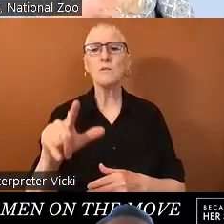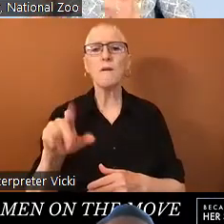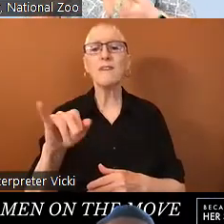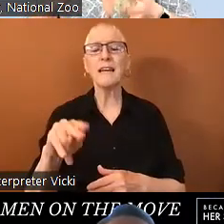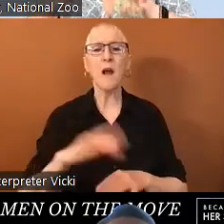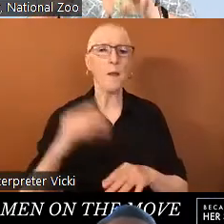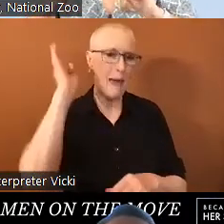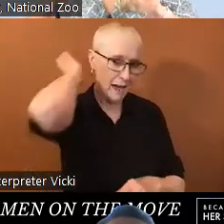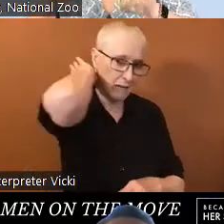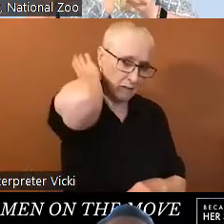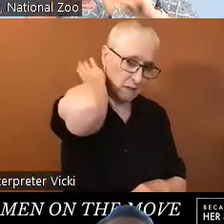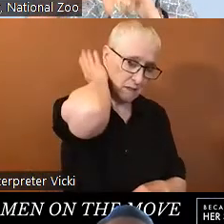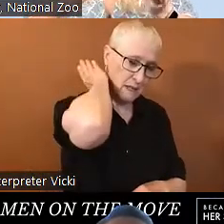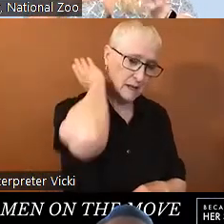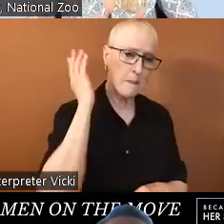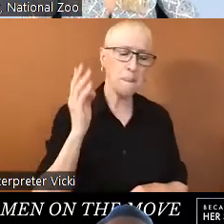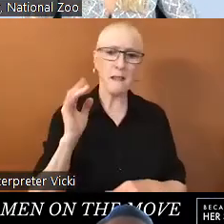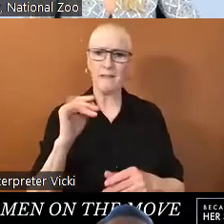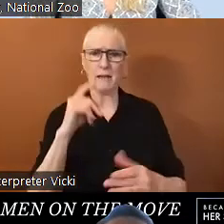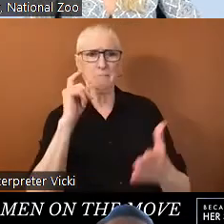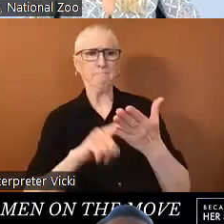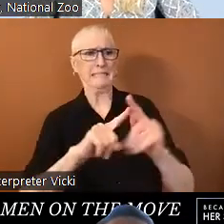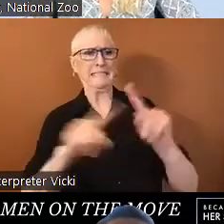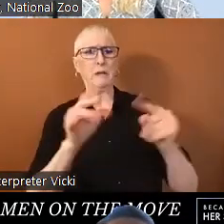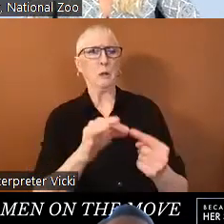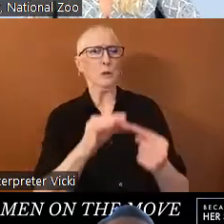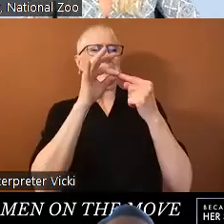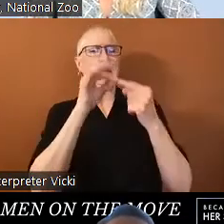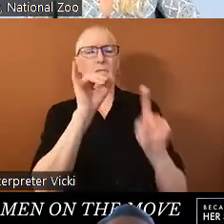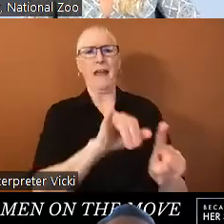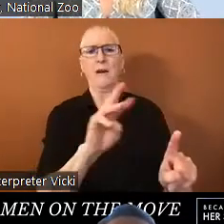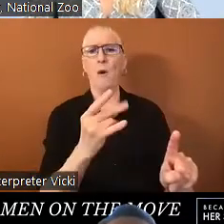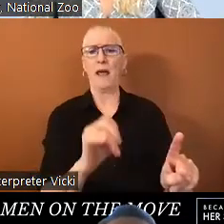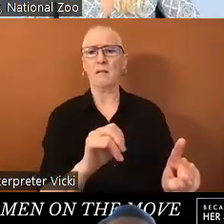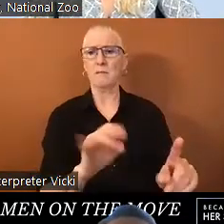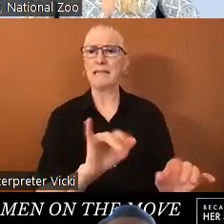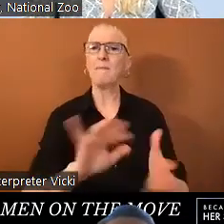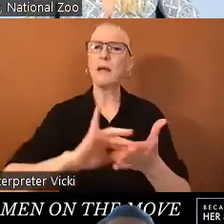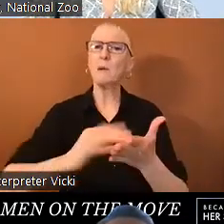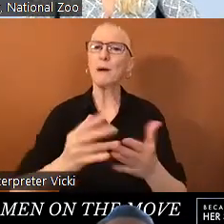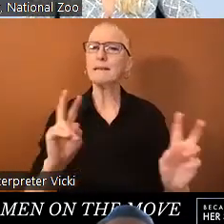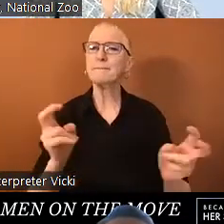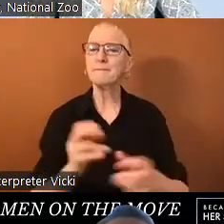So that can be as distinctive as a fingerprint, too? >>Sarah: That's right. >>Shelby: Wow, that's really cool.